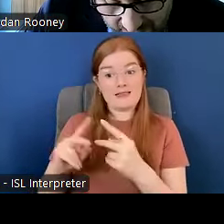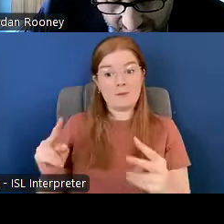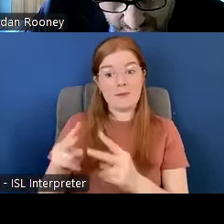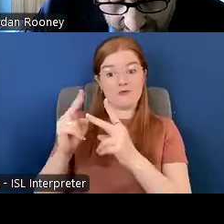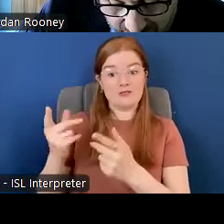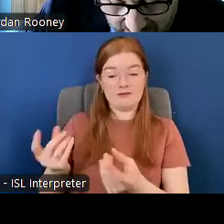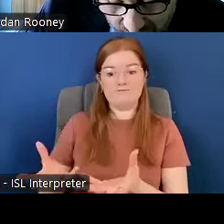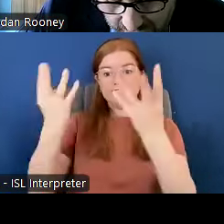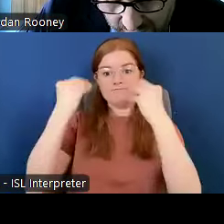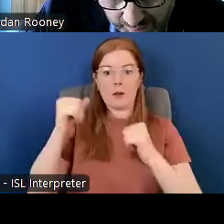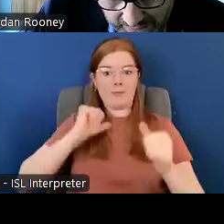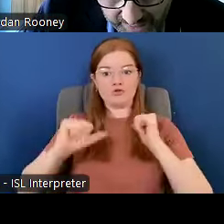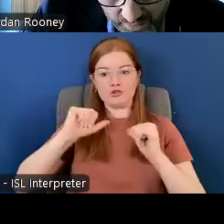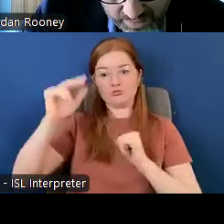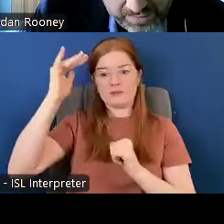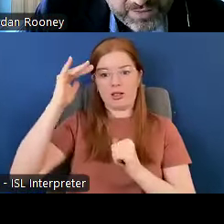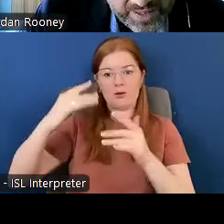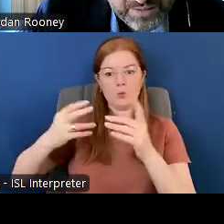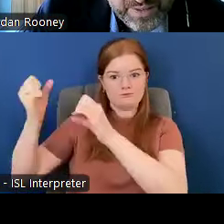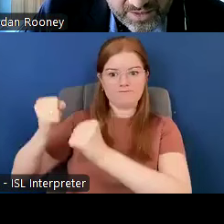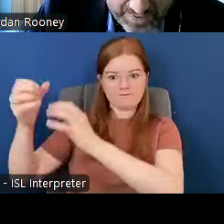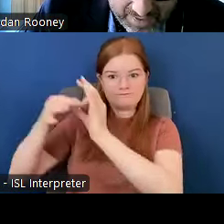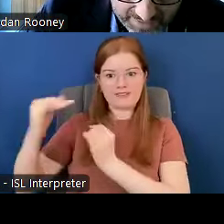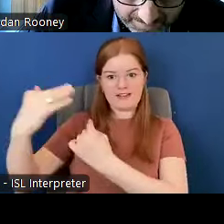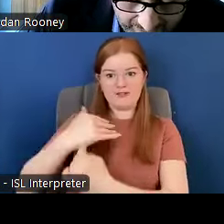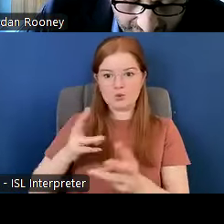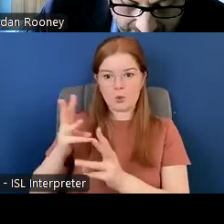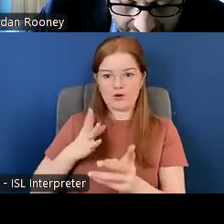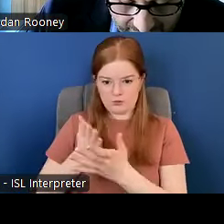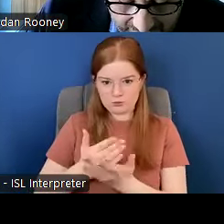modernist principles that would underpin their work for the rest of their careers.